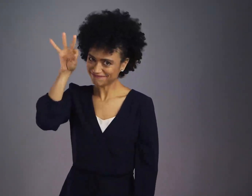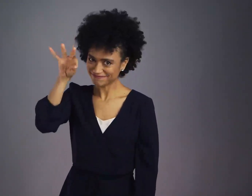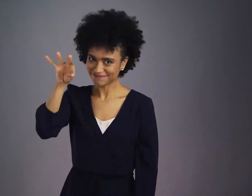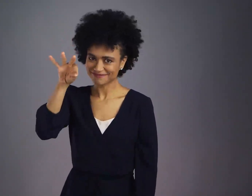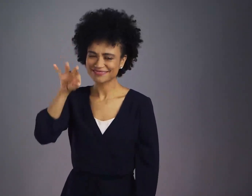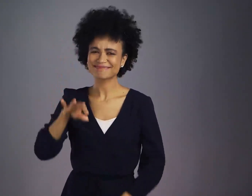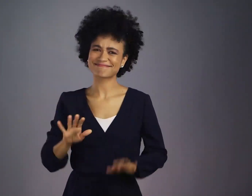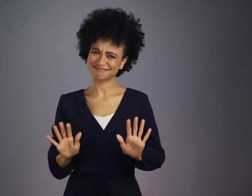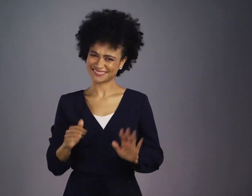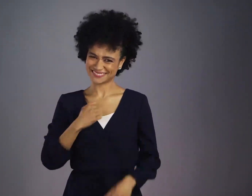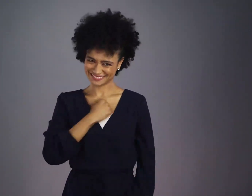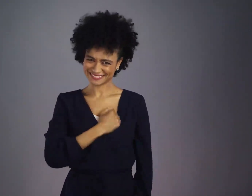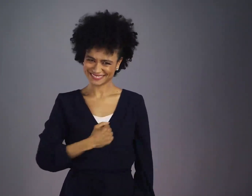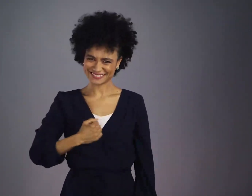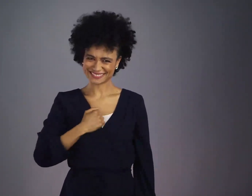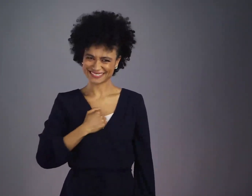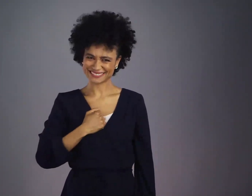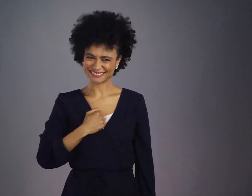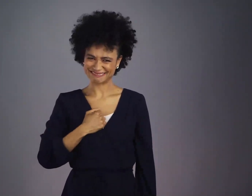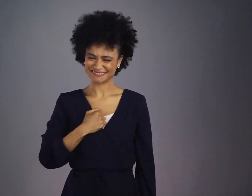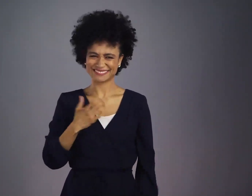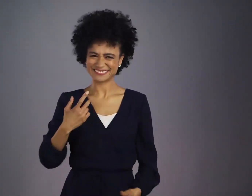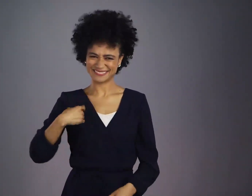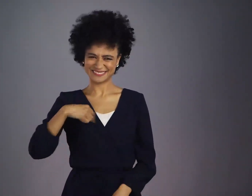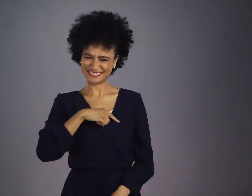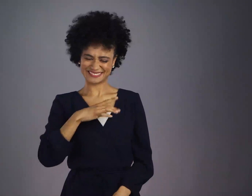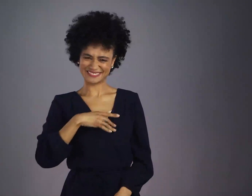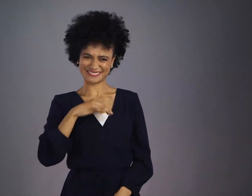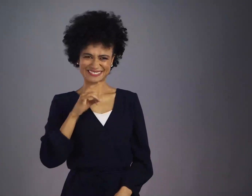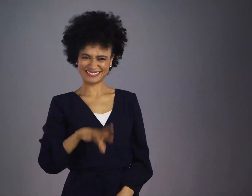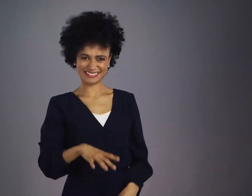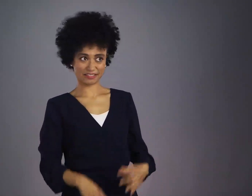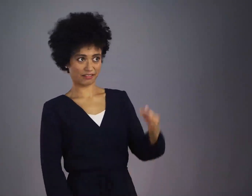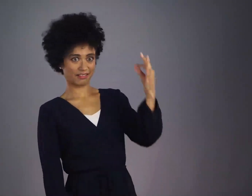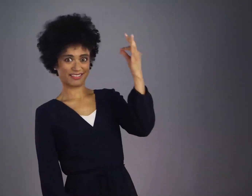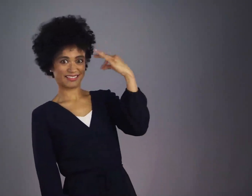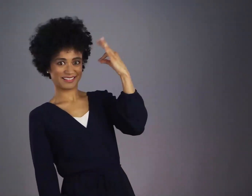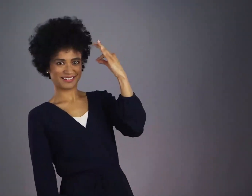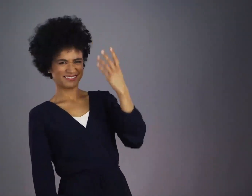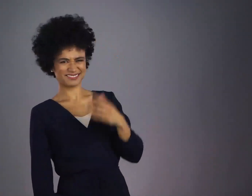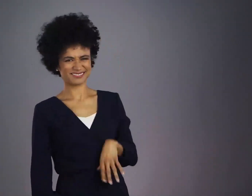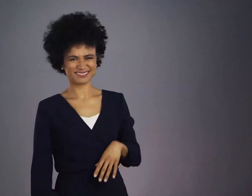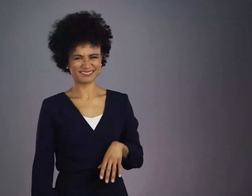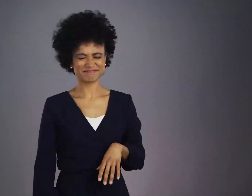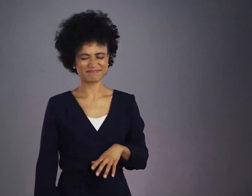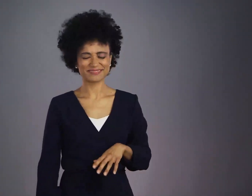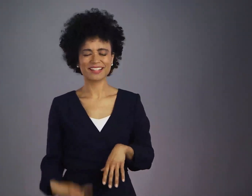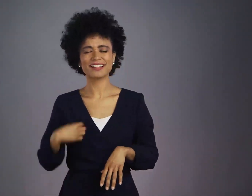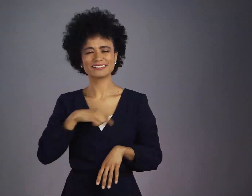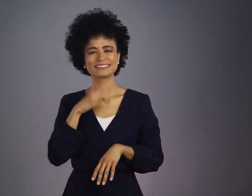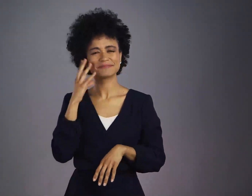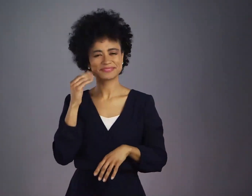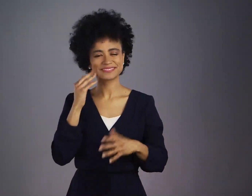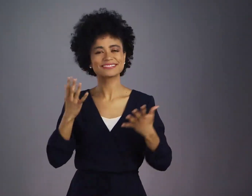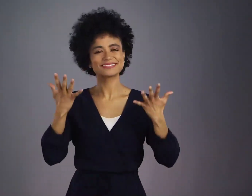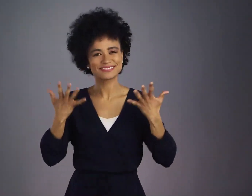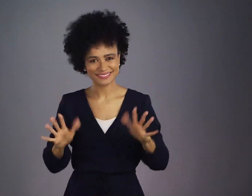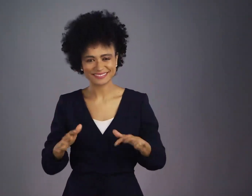We may have seemed to lecture. If that is so we are sorry, for we ourselves don't always care for people who lecture us.